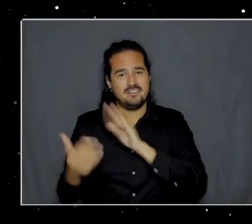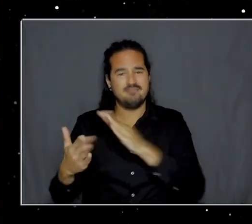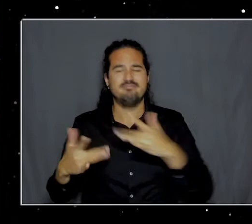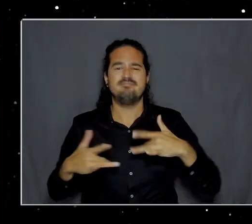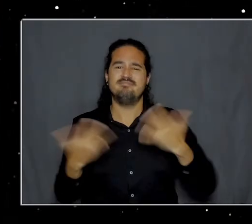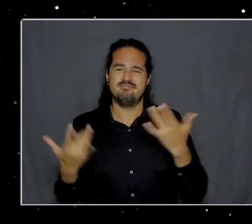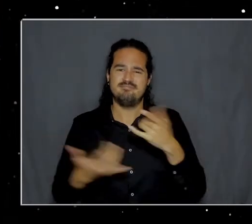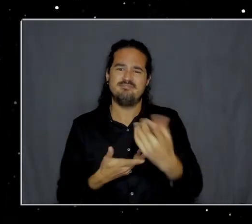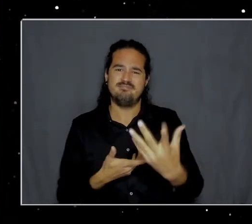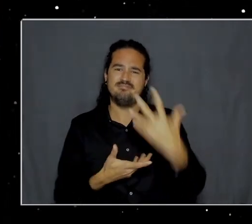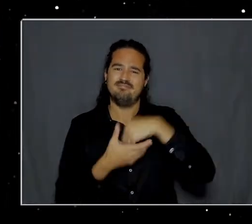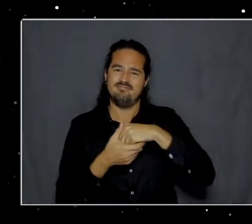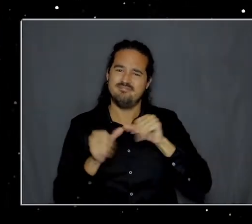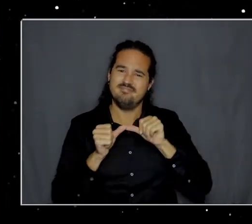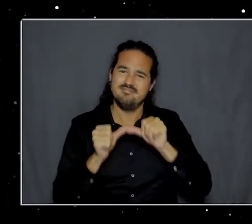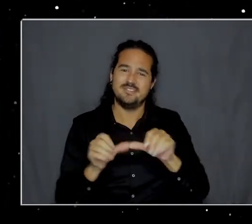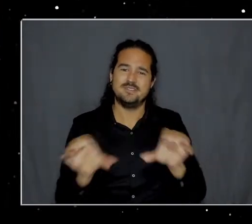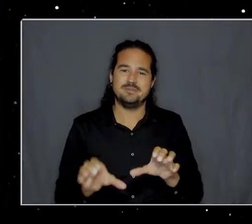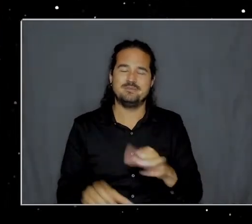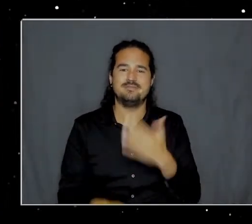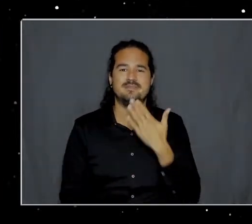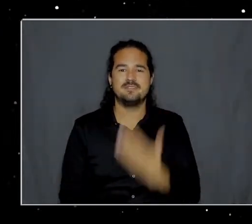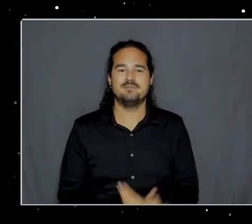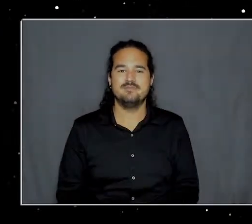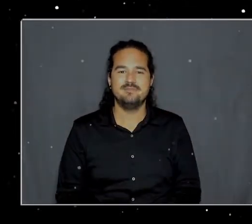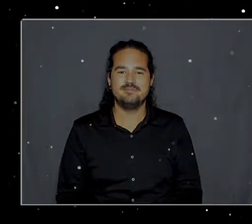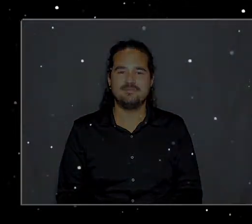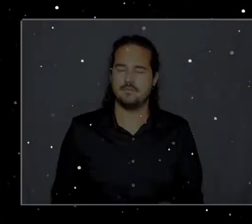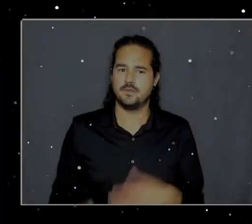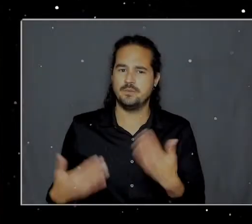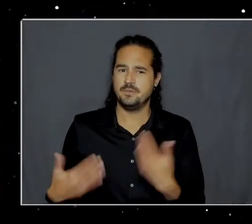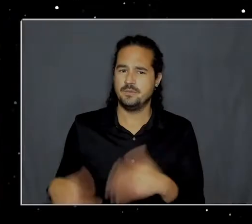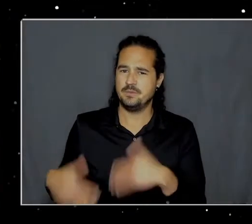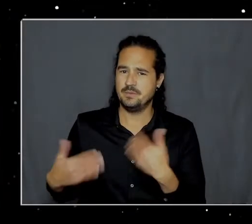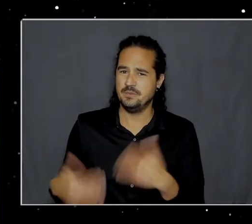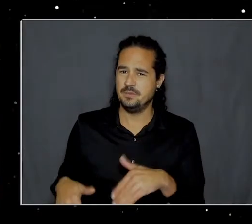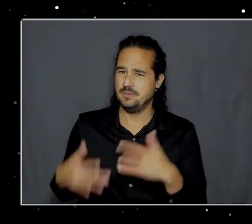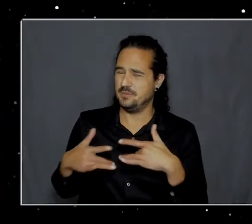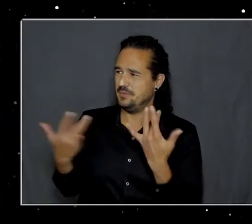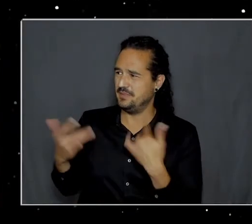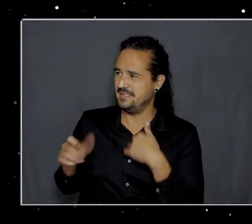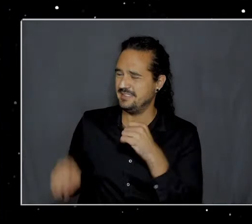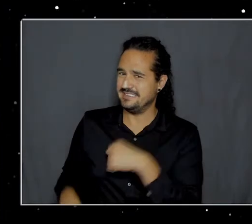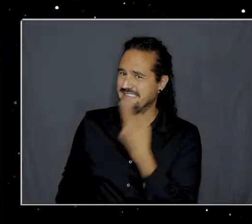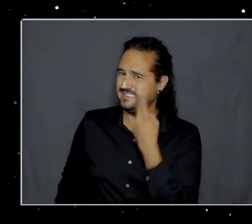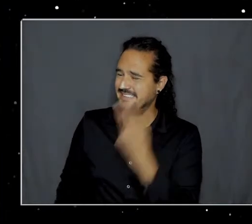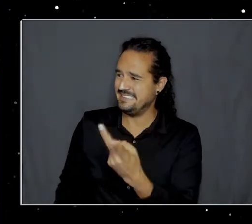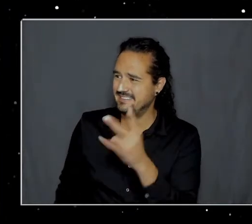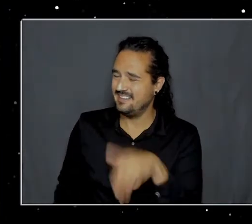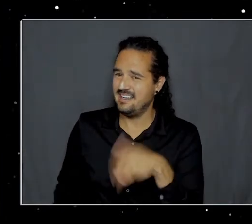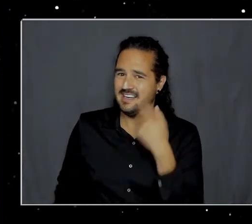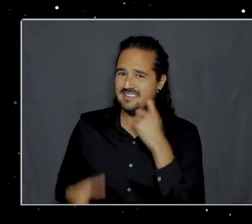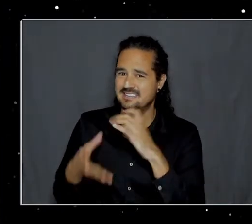THAT WE ARE. JEANNIE YANDEL: I'M SO GLAD WE GOT TO SEE THAT, EULA. EULA SCOTT BYNOE: NO, FOR REAL, THAT WAS REALLY